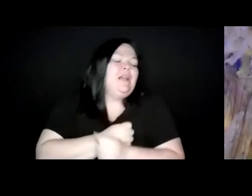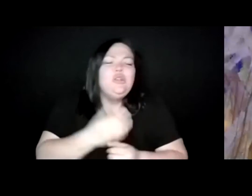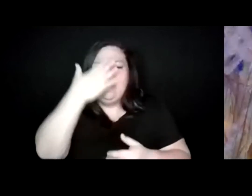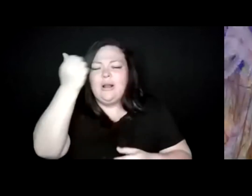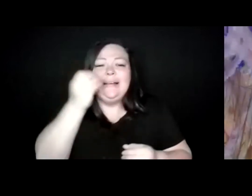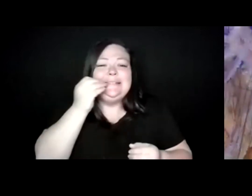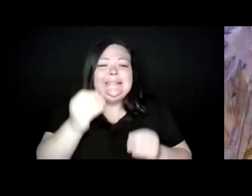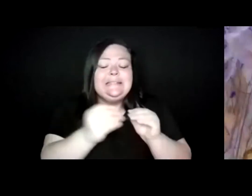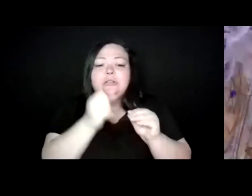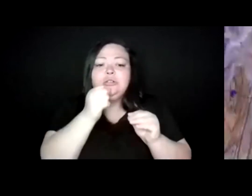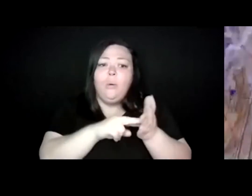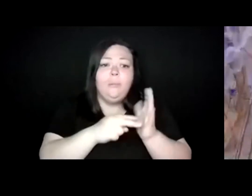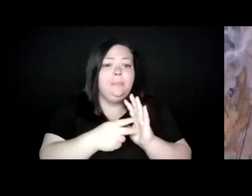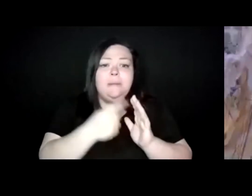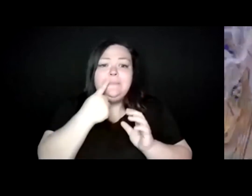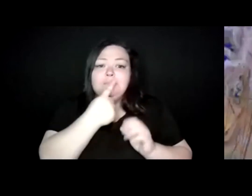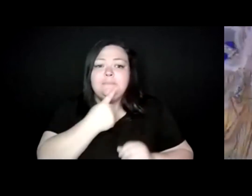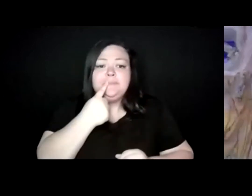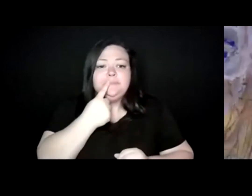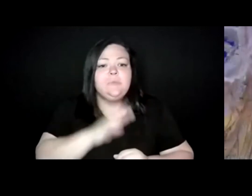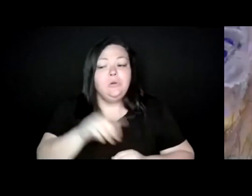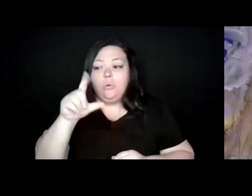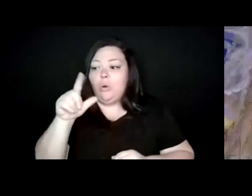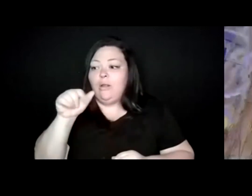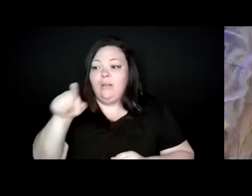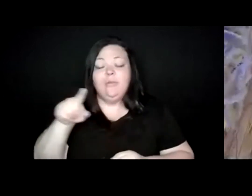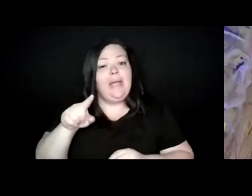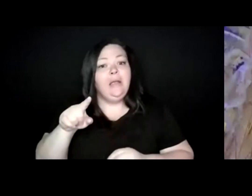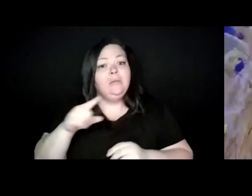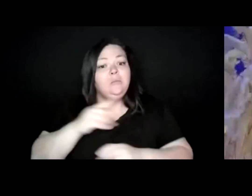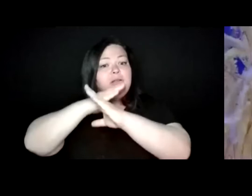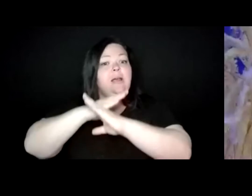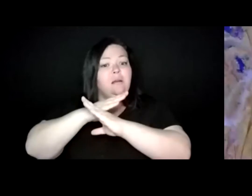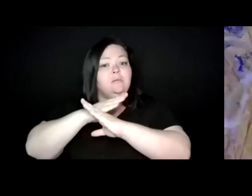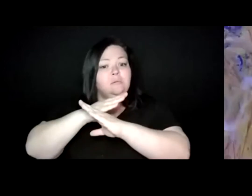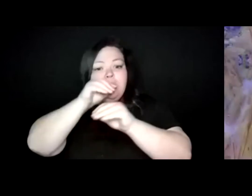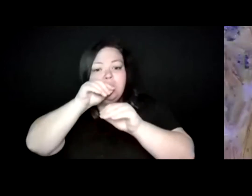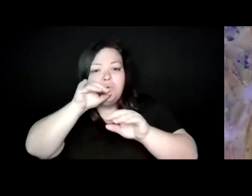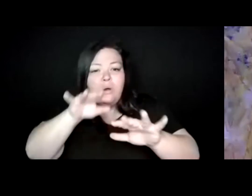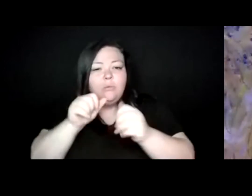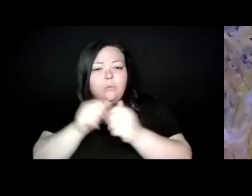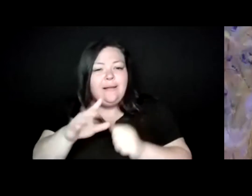require lips. do lolas protect their apo by breathing in the malas with that kiss? you